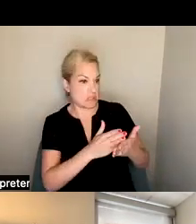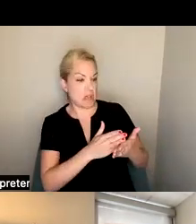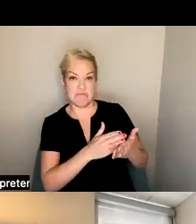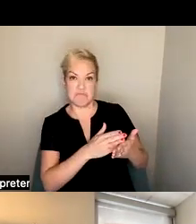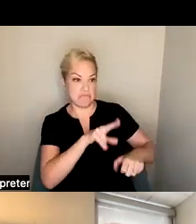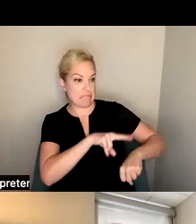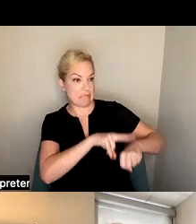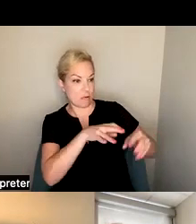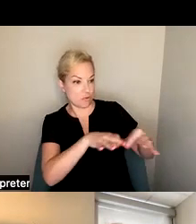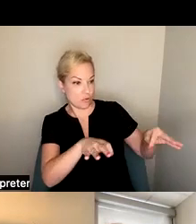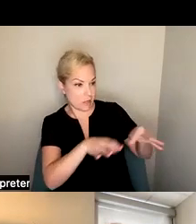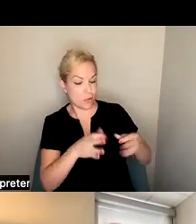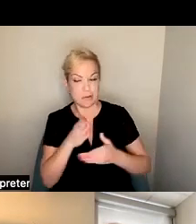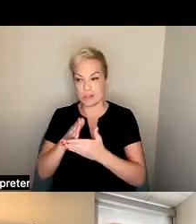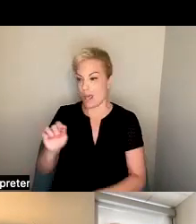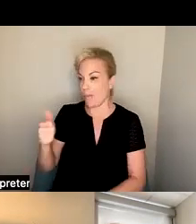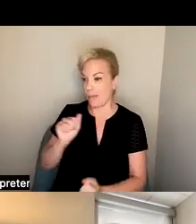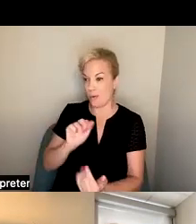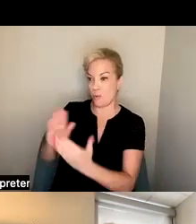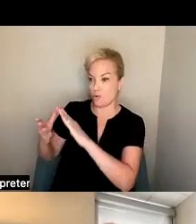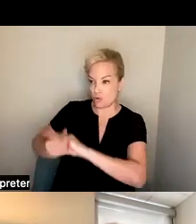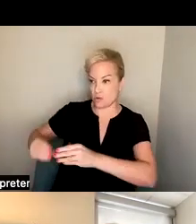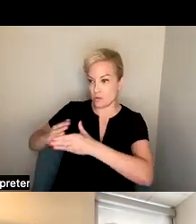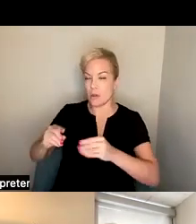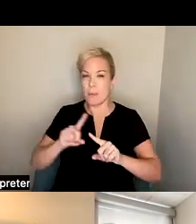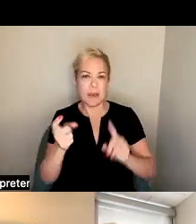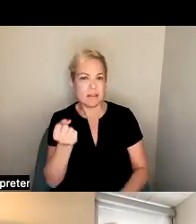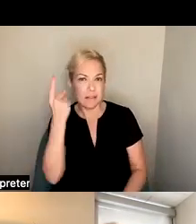but there's, there's a complex layer in the story that I'm still unpacking all these years